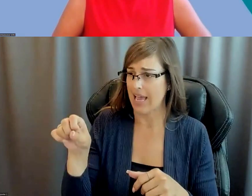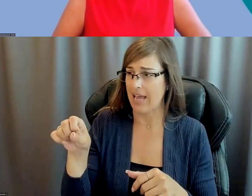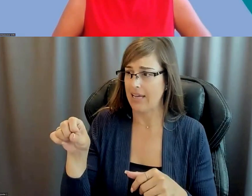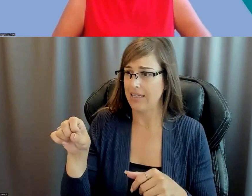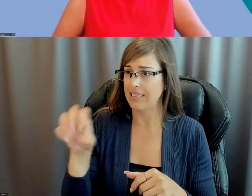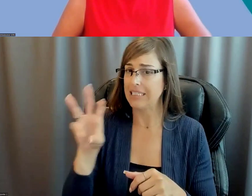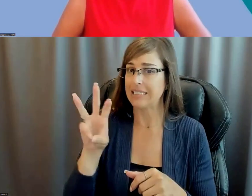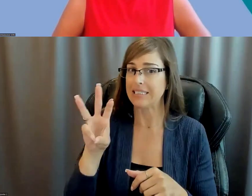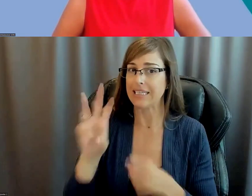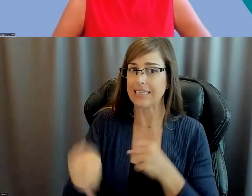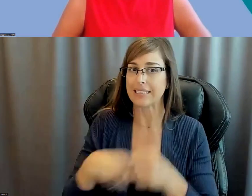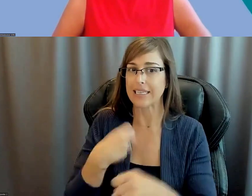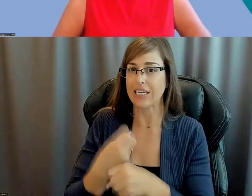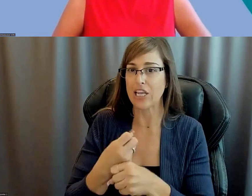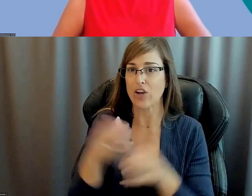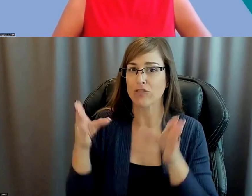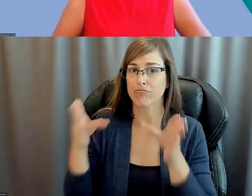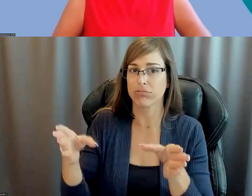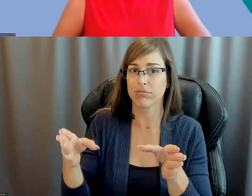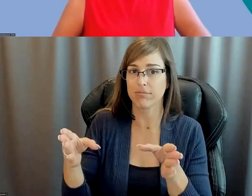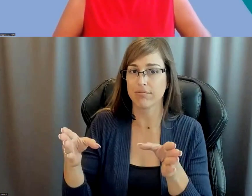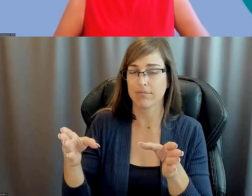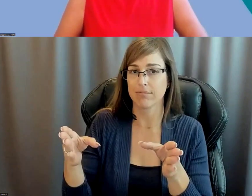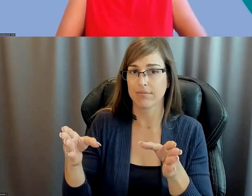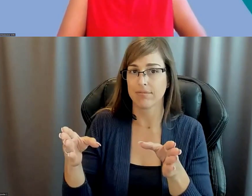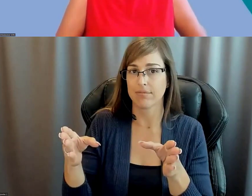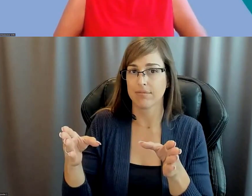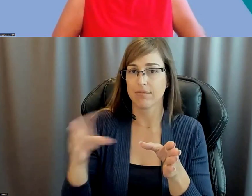jurisdictional limitation. So if you remember earlier,